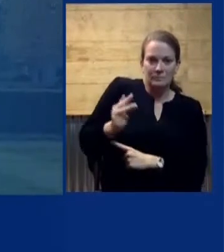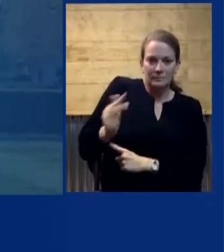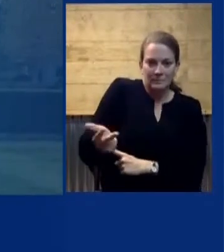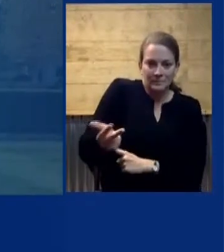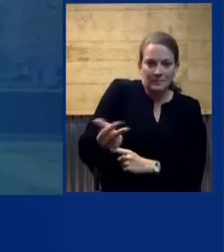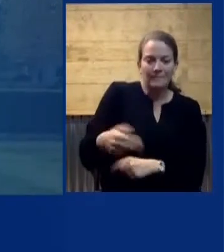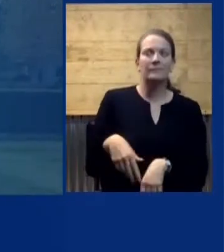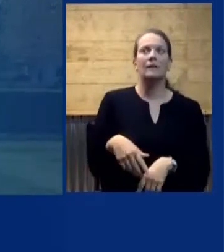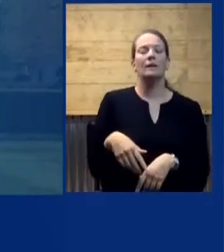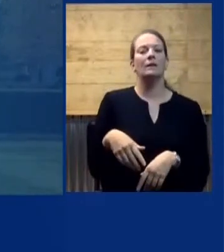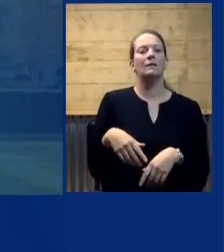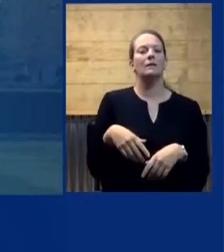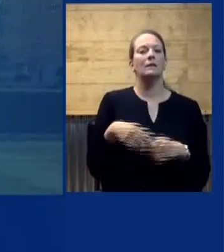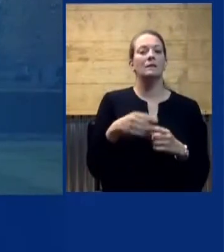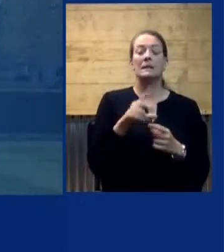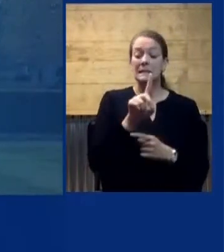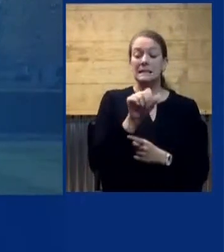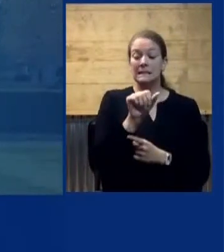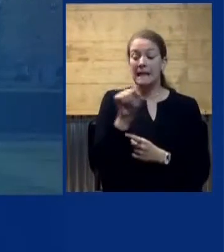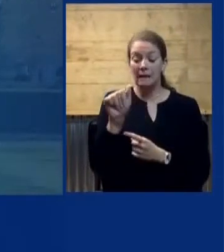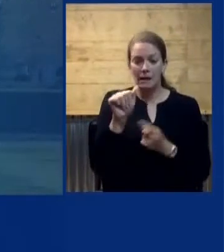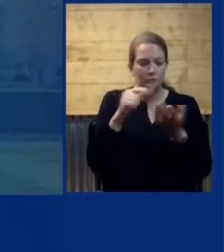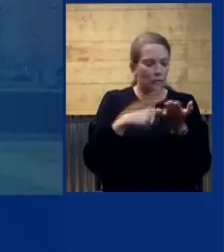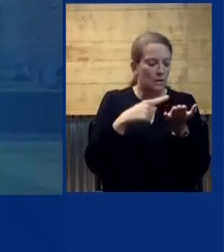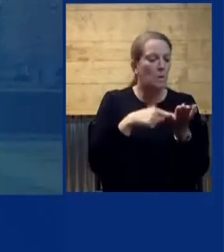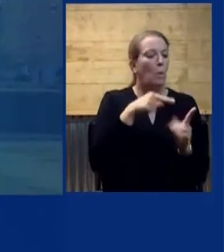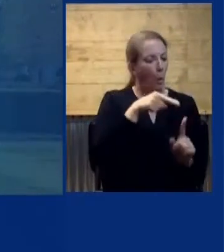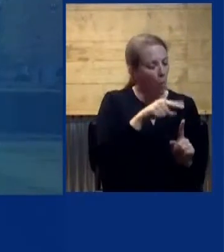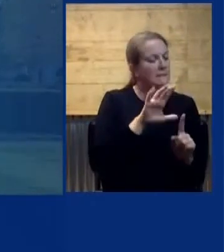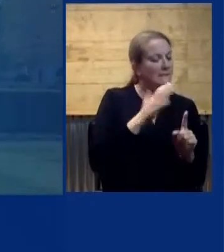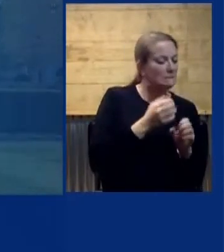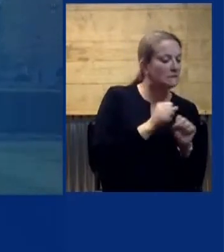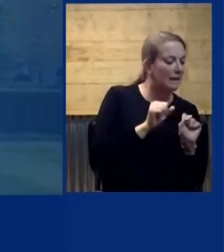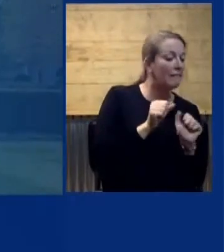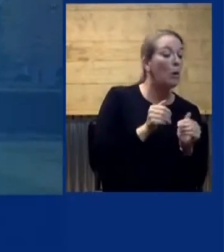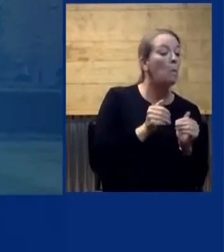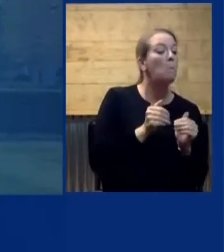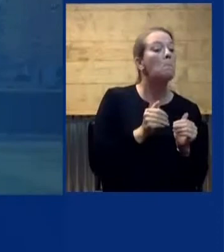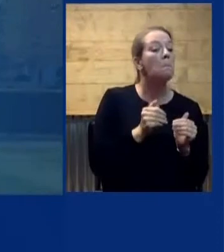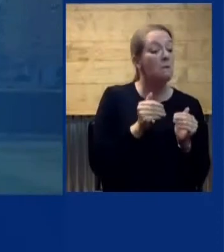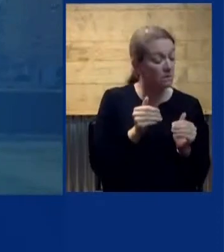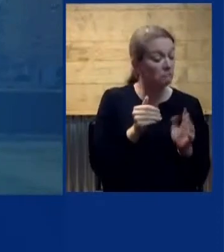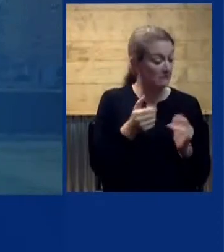WE TALKED ABOUT HAVING A PHASED REOPENING. BASED ON DATA, MONITOR, AND WHEN